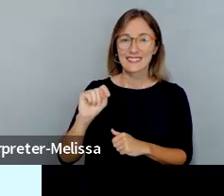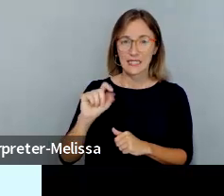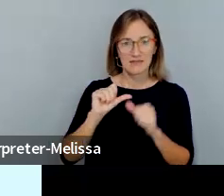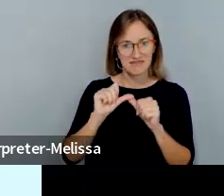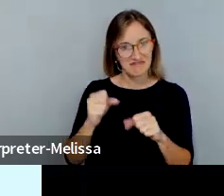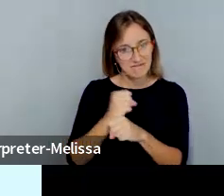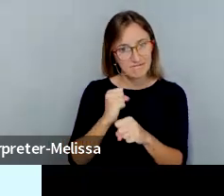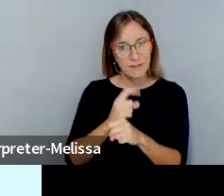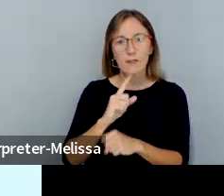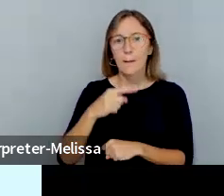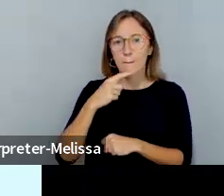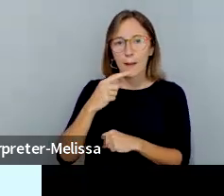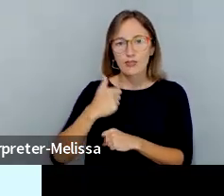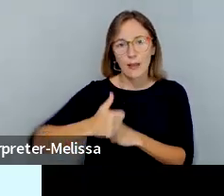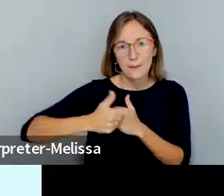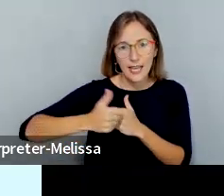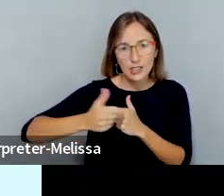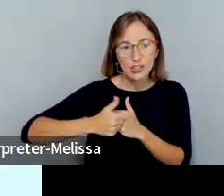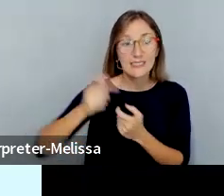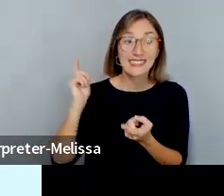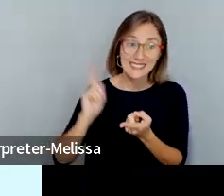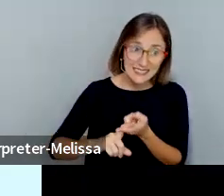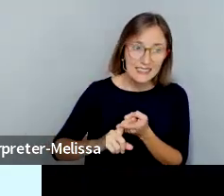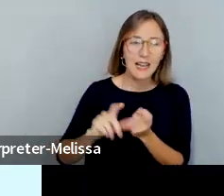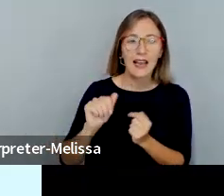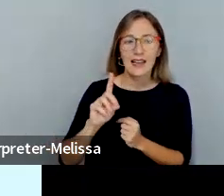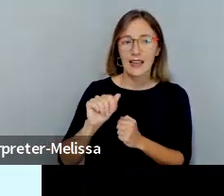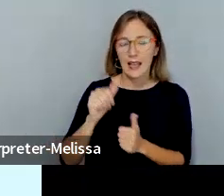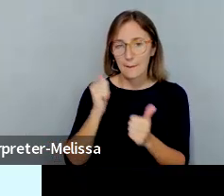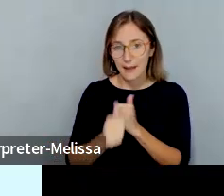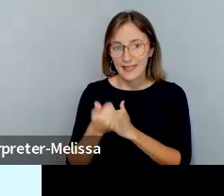Denver after stonewalling the lifts on the buses. In 1983, adapt had